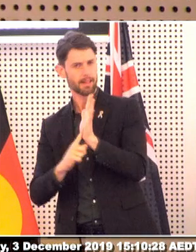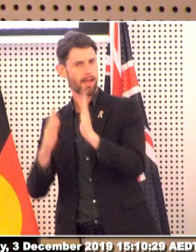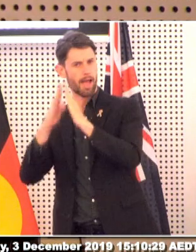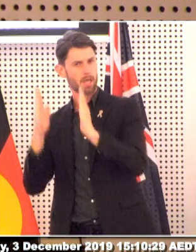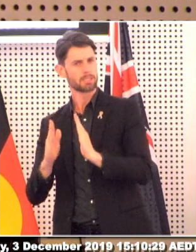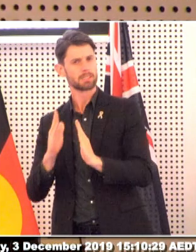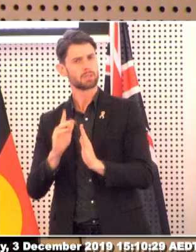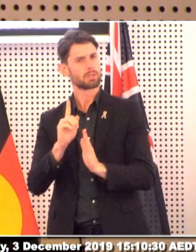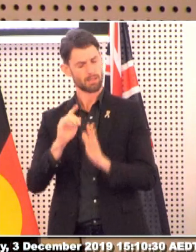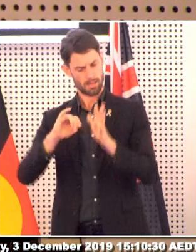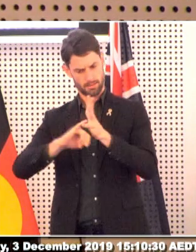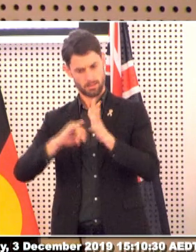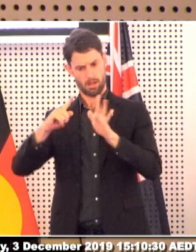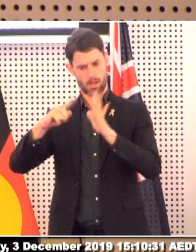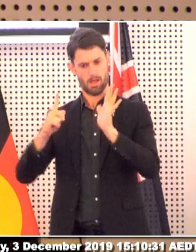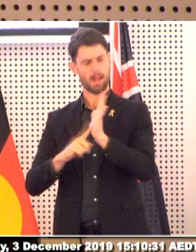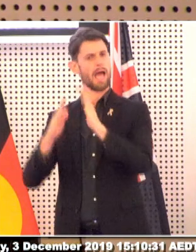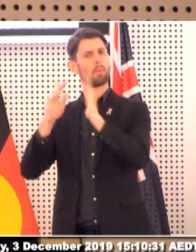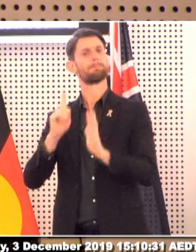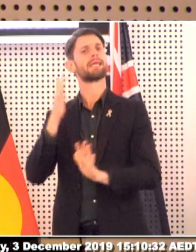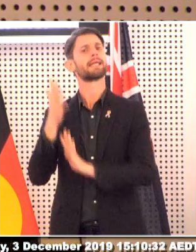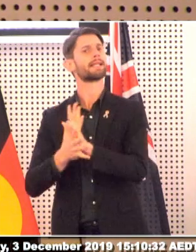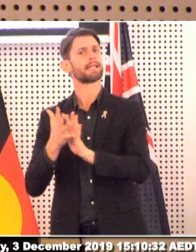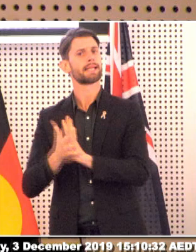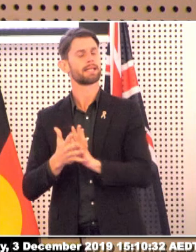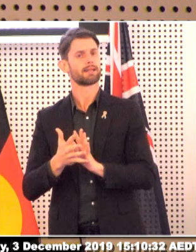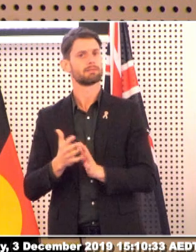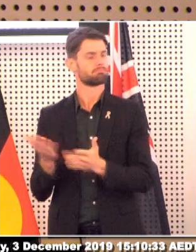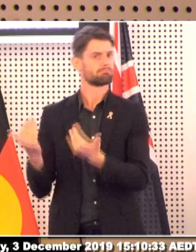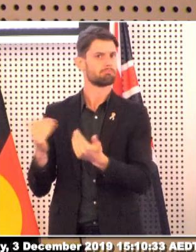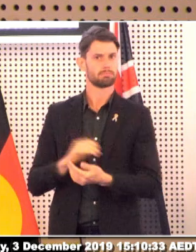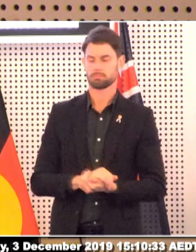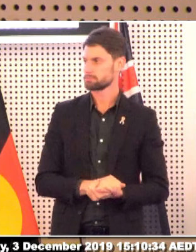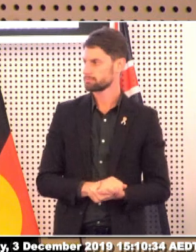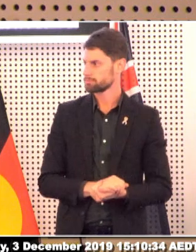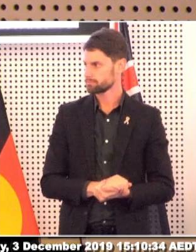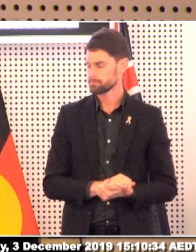SIL, S-I-L, houses. What do you mean by that? Describe that. SIL houses.